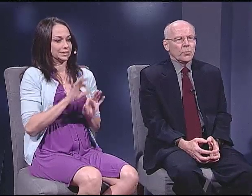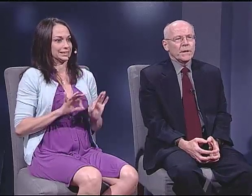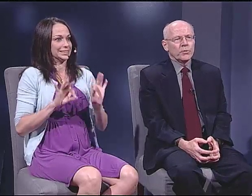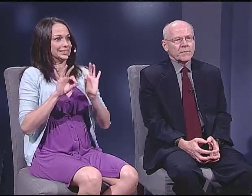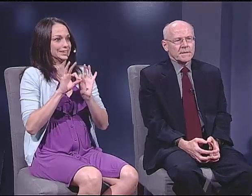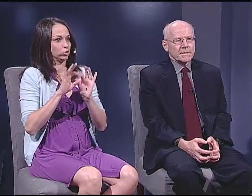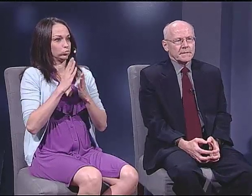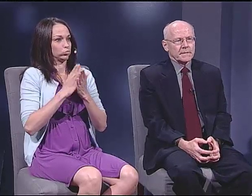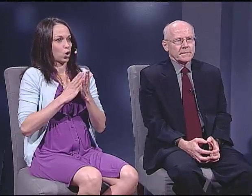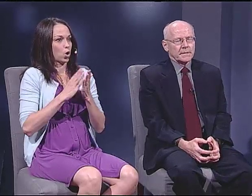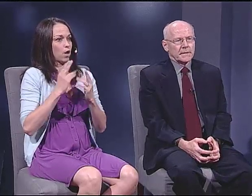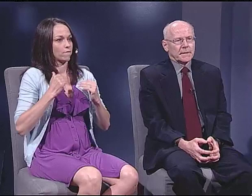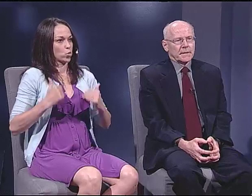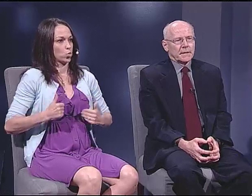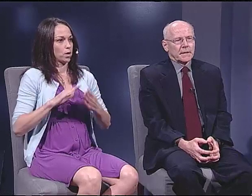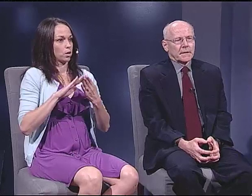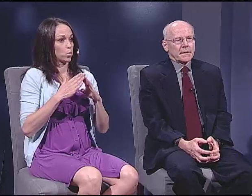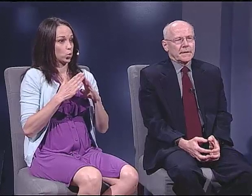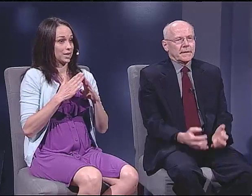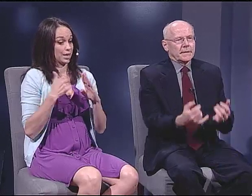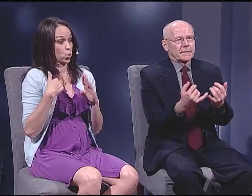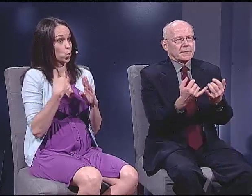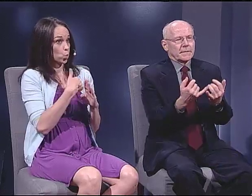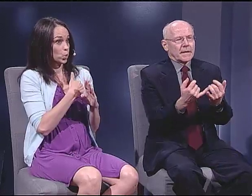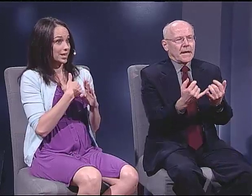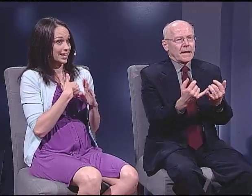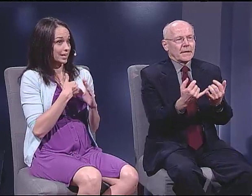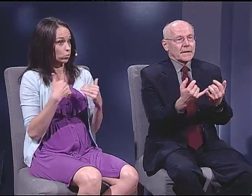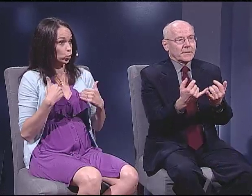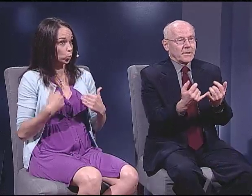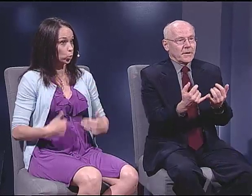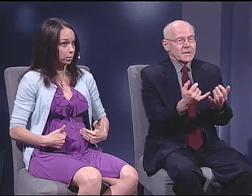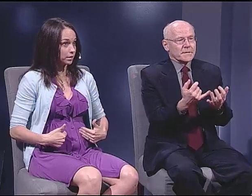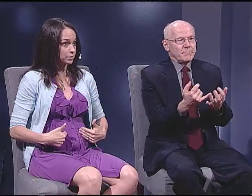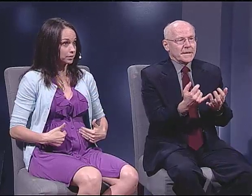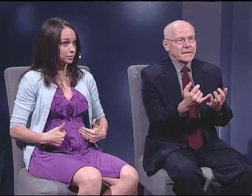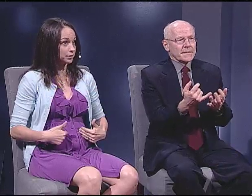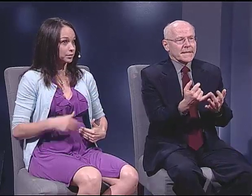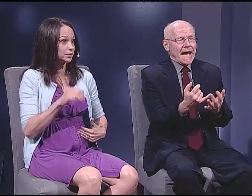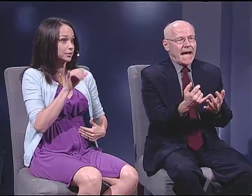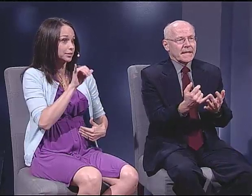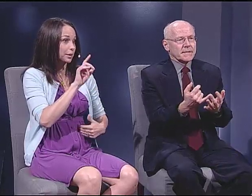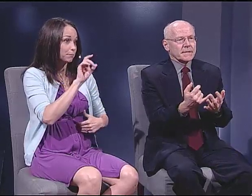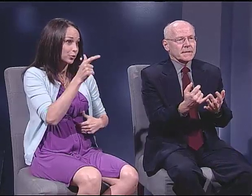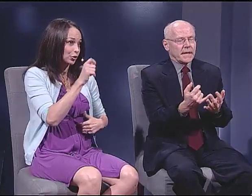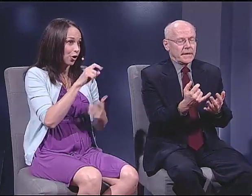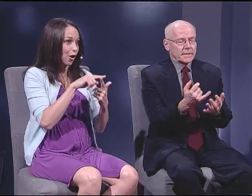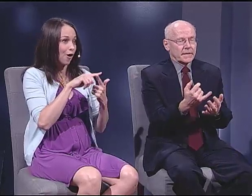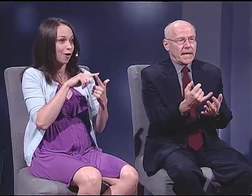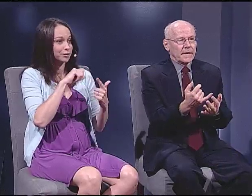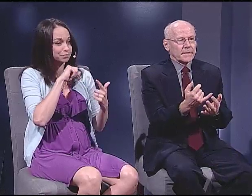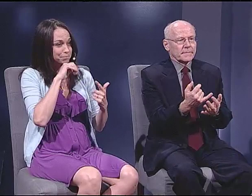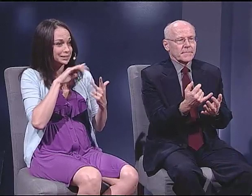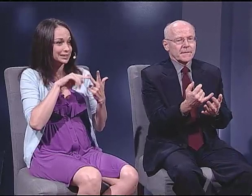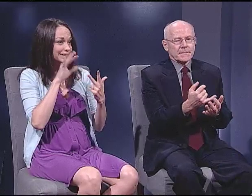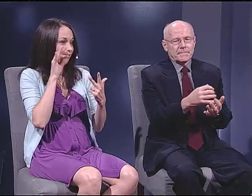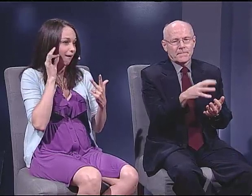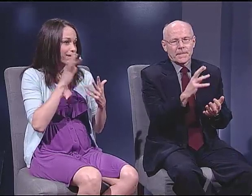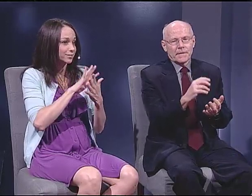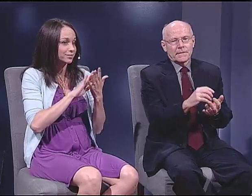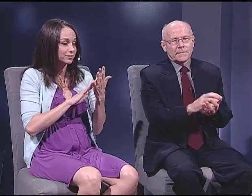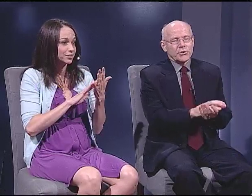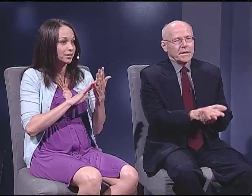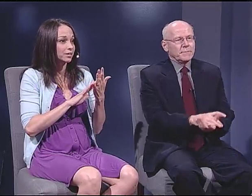We humans, like dogs, and pigs, and cats, and sheep,